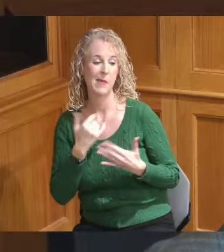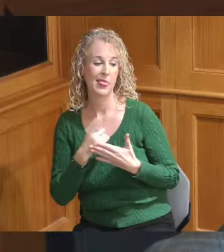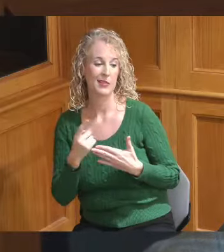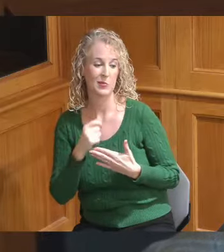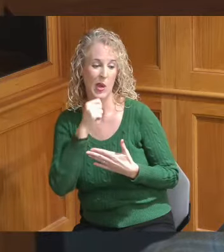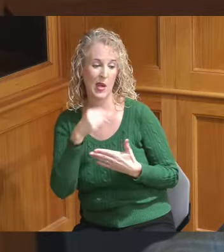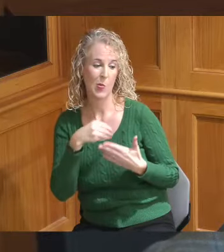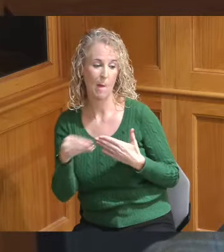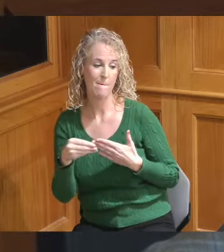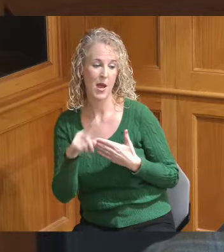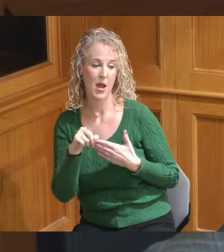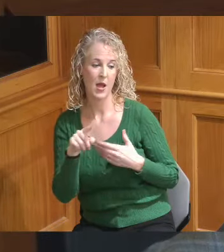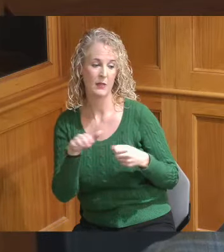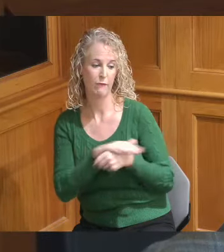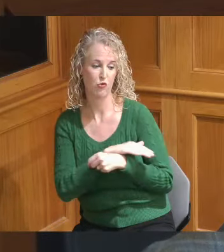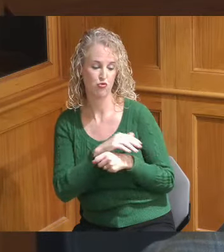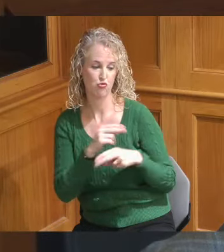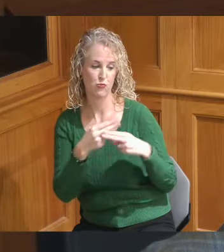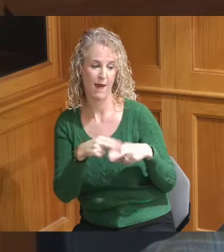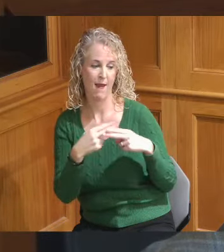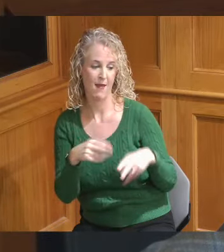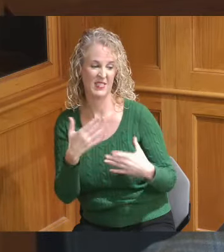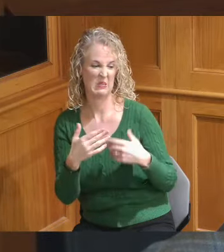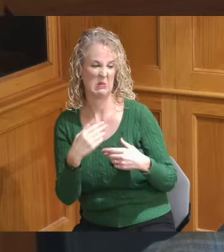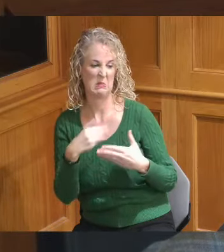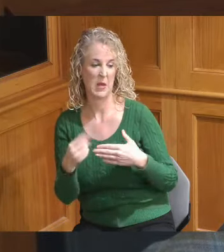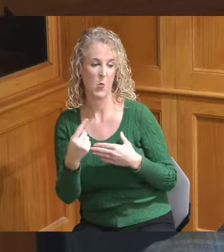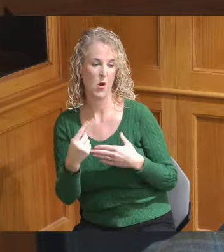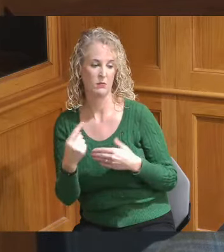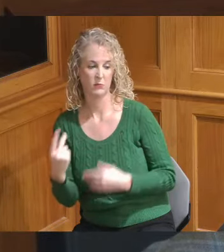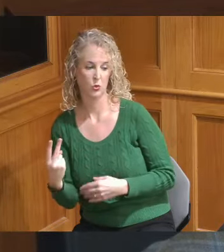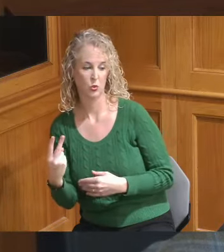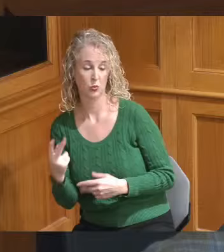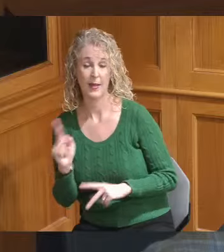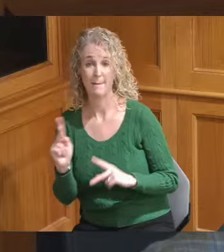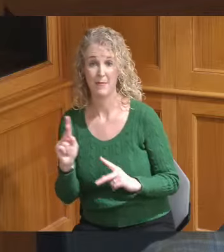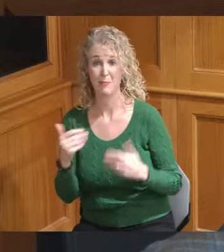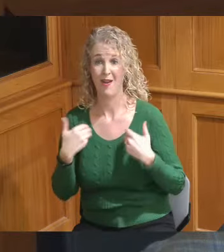spending less. And those who have a little bit of money, they trying to hold on to it because